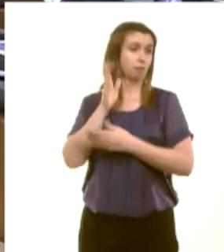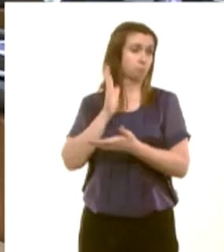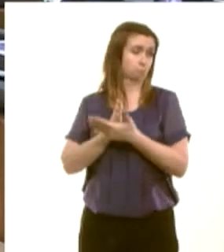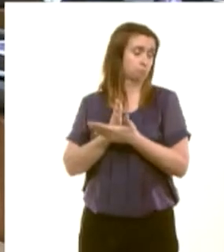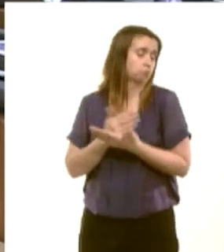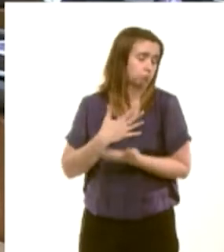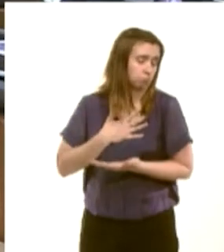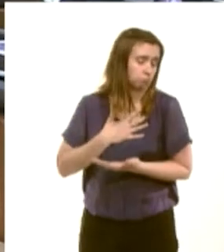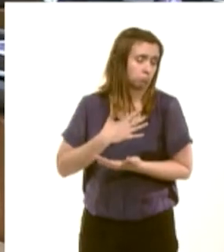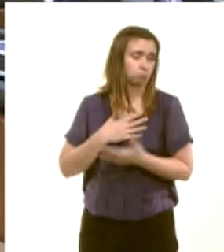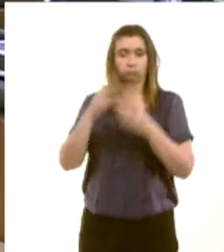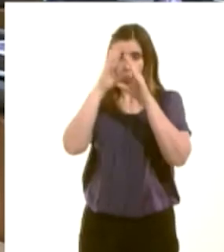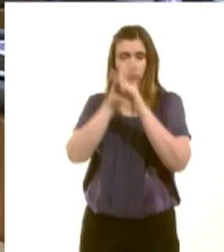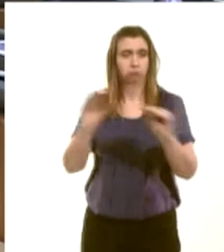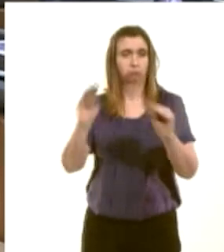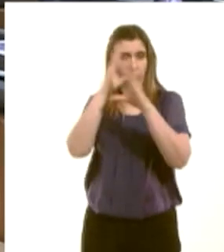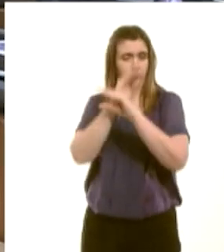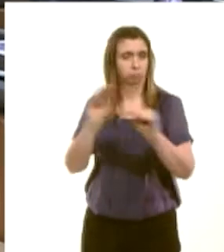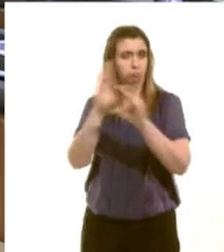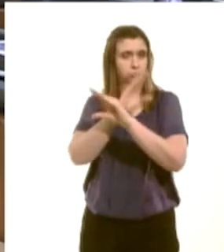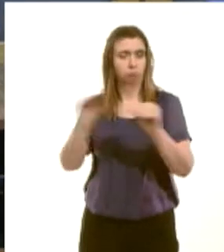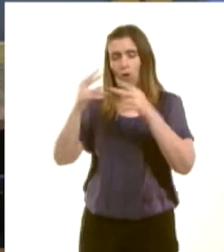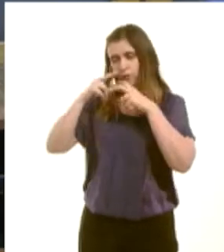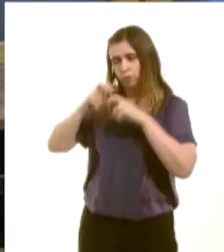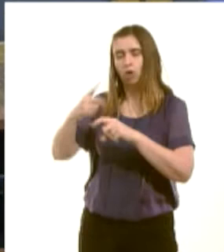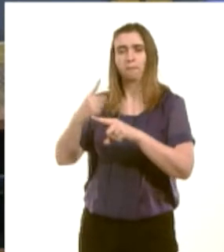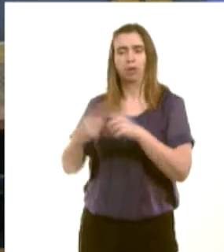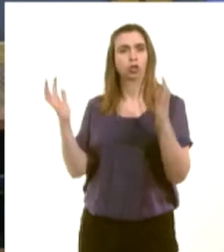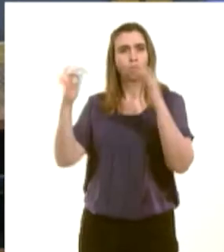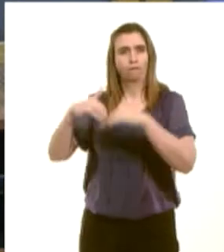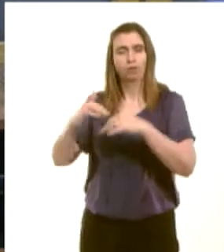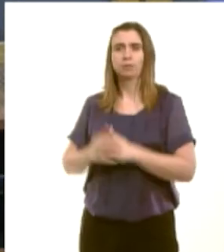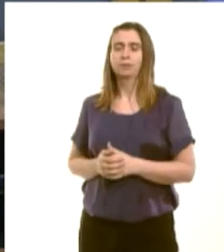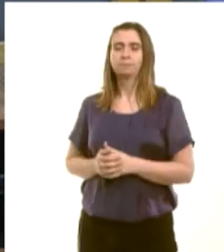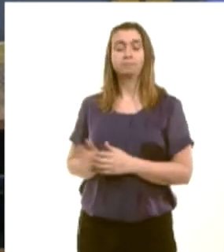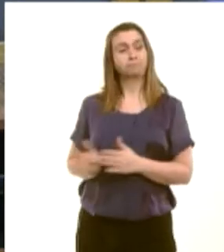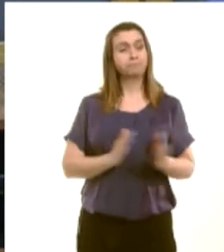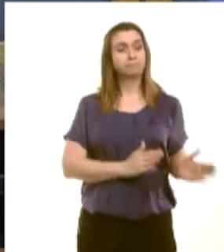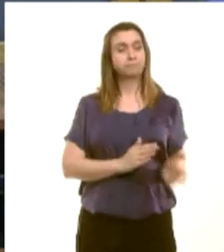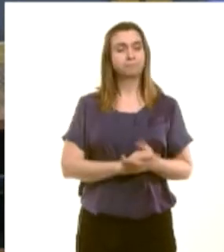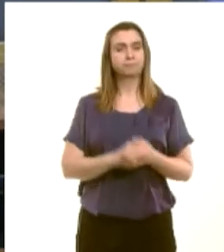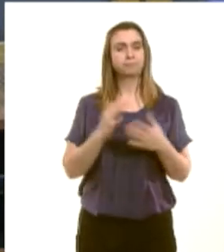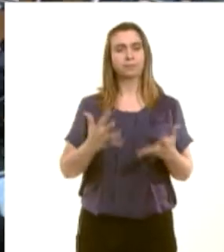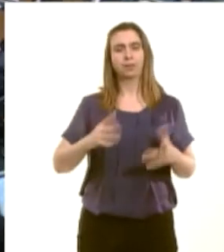Y Llywydd / The Presiding Officer: We now move to questions from the party leaders, and first this afternoon is the leader of the opposition, Andrew R.T. Davies.